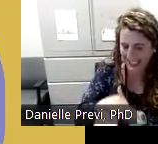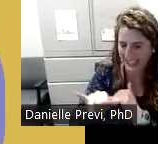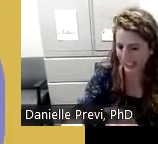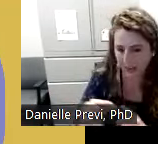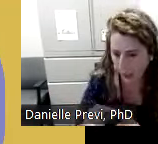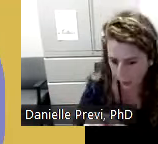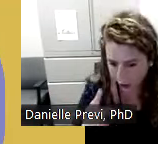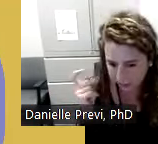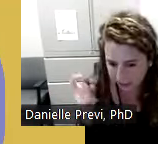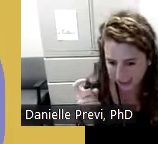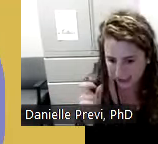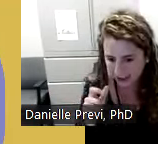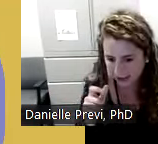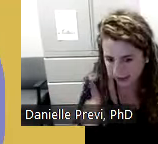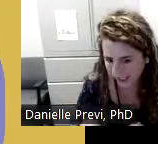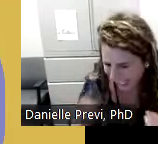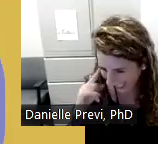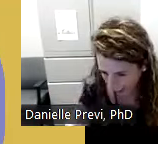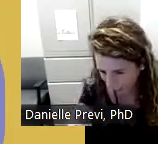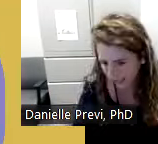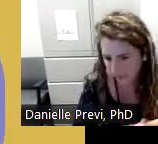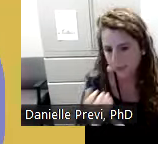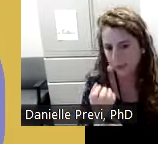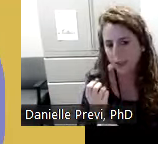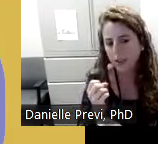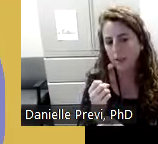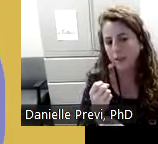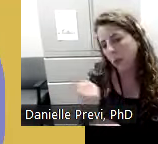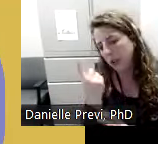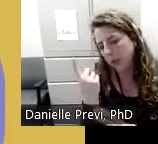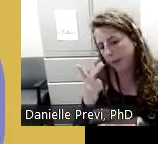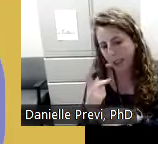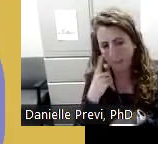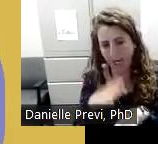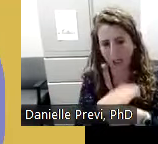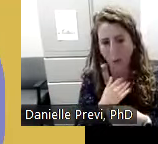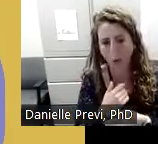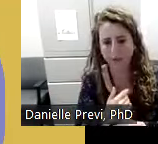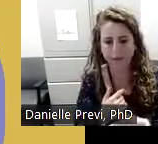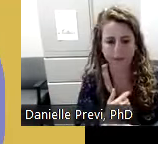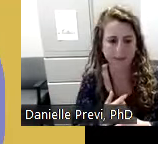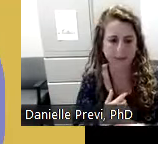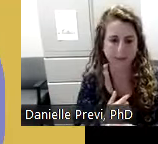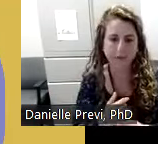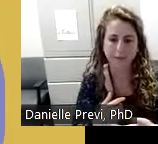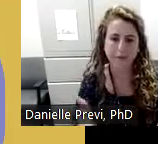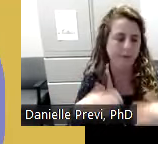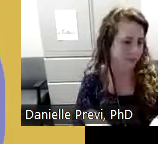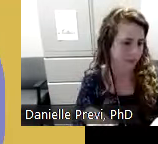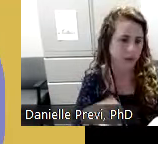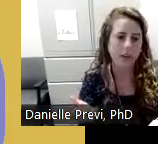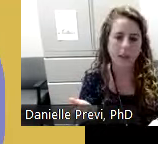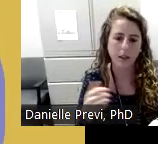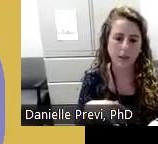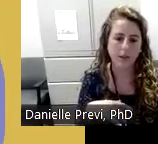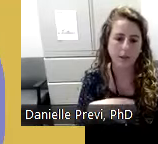that child might not be able to access that word because they cannot hear it. So that's something to keep in mind in terms of the type of device.